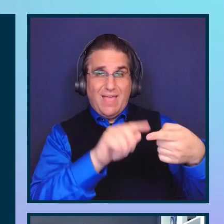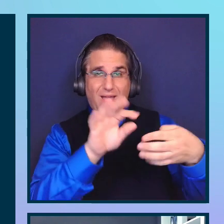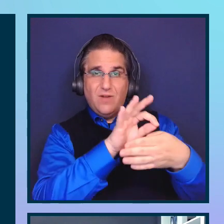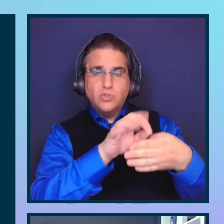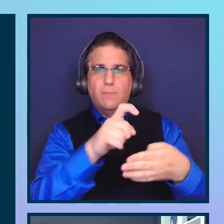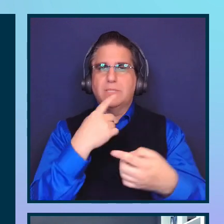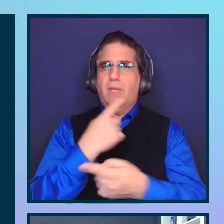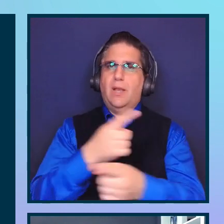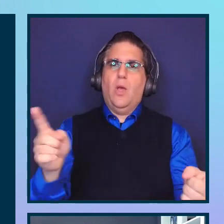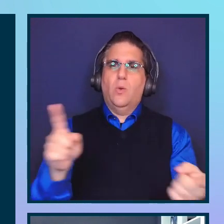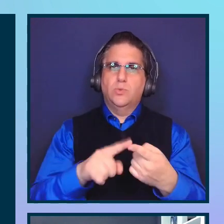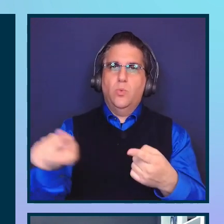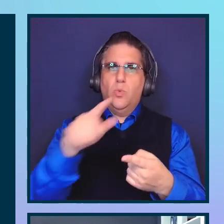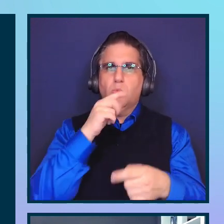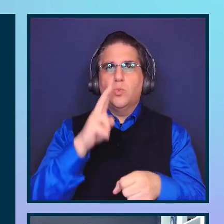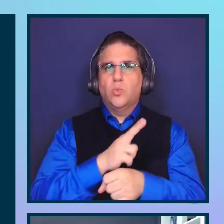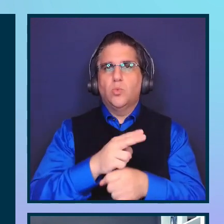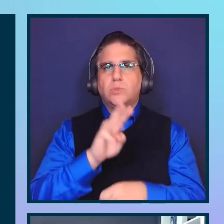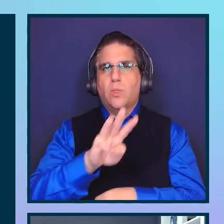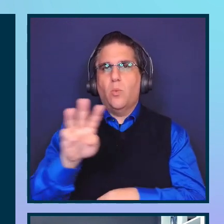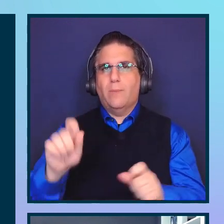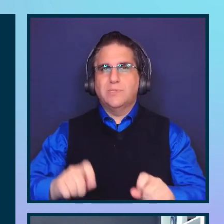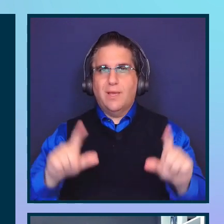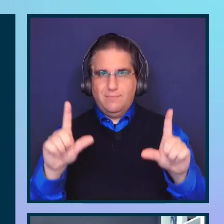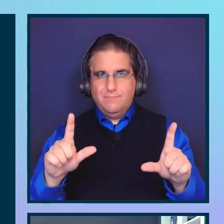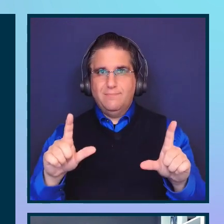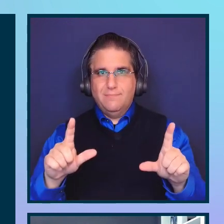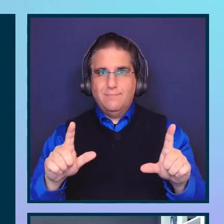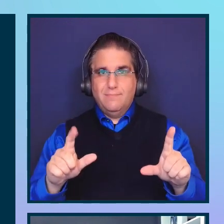When you're visually enabled,